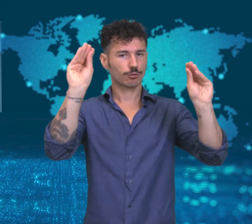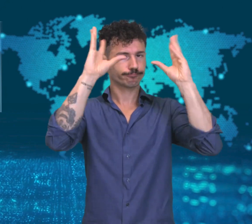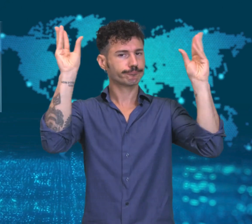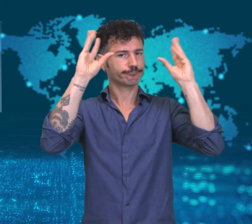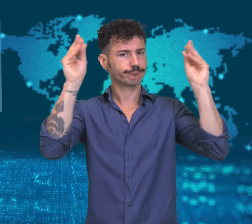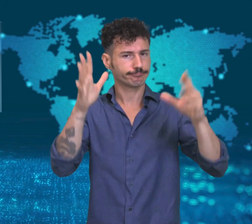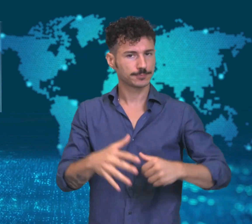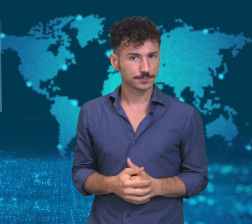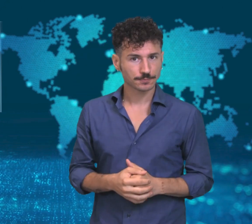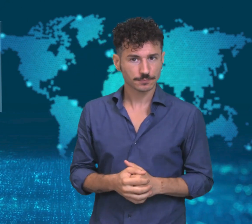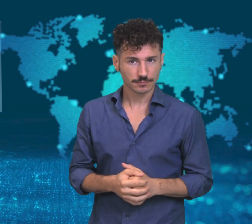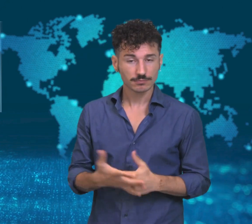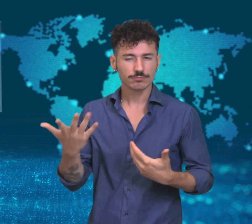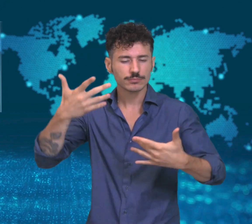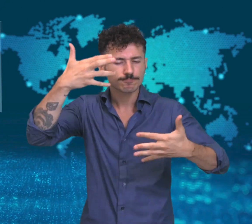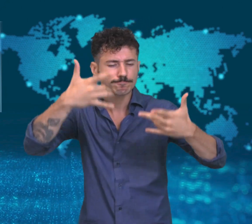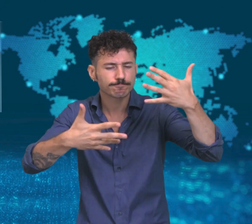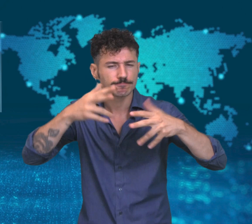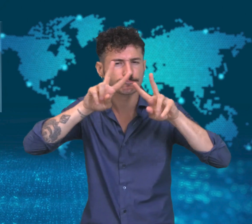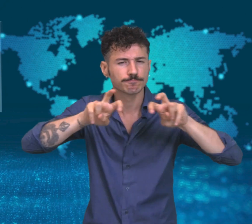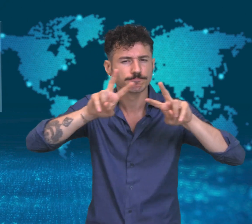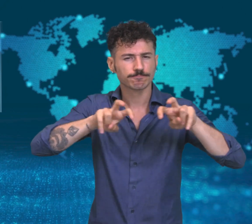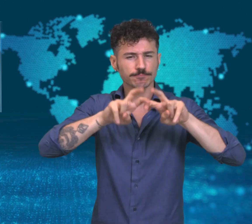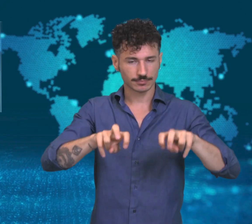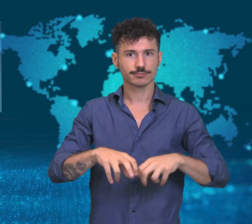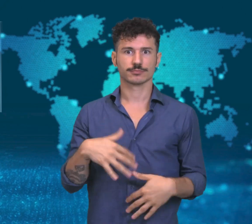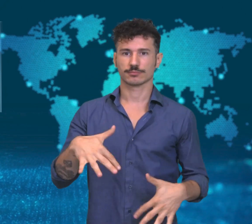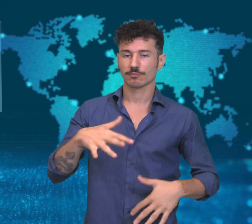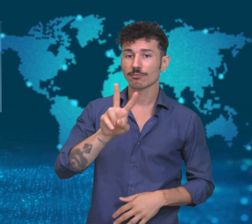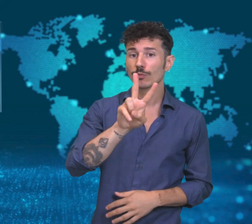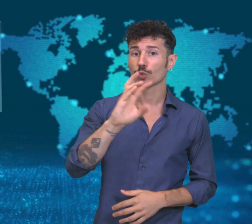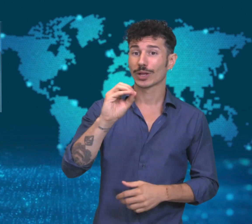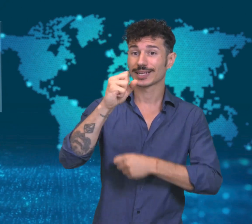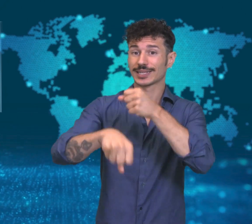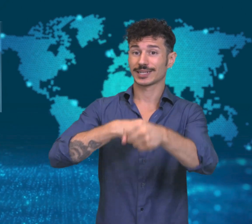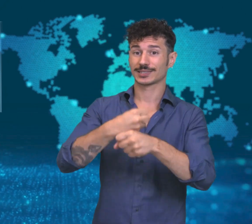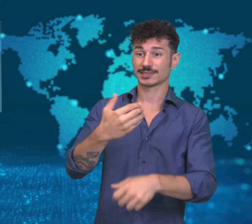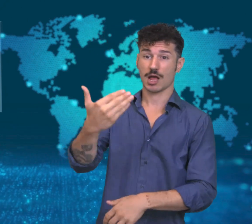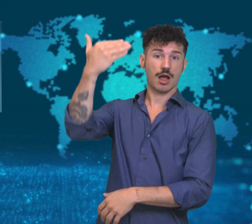up from only 20% approximately 20 years ago.